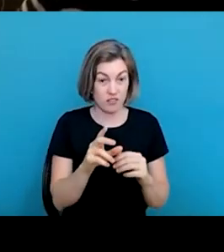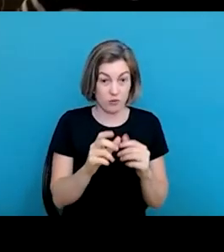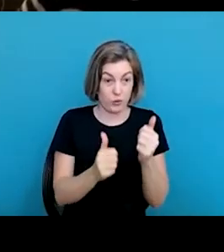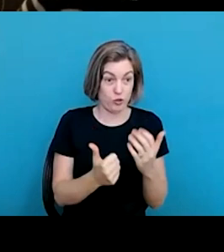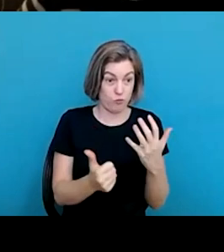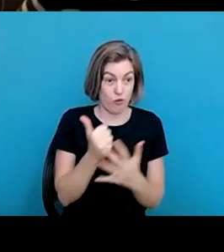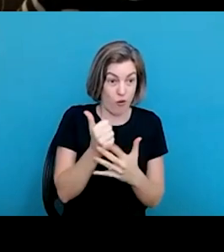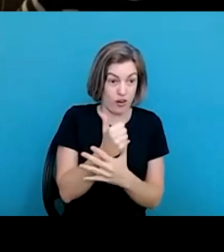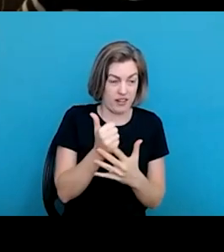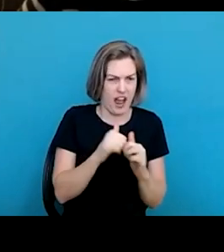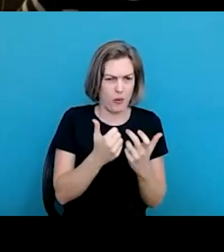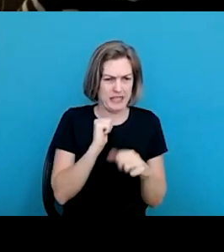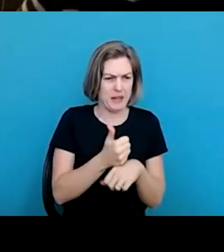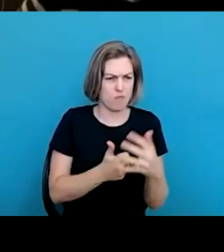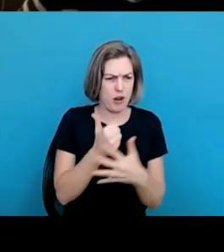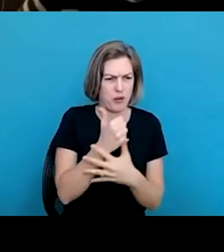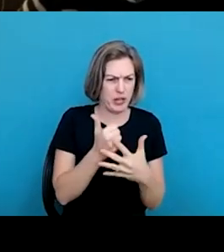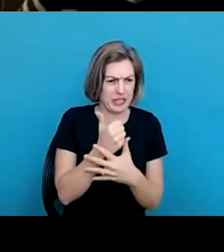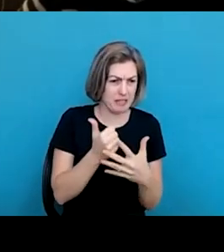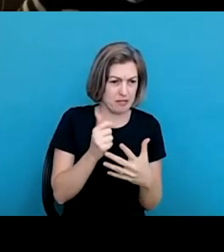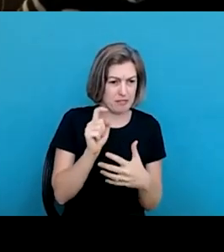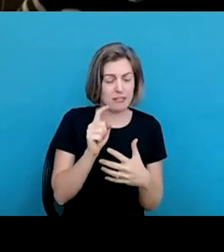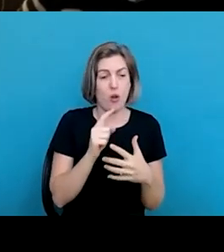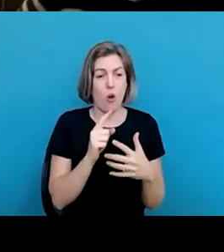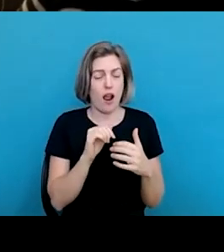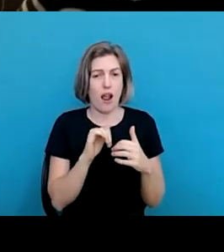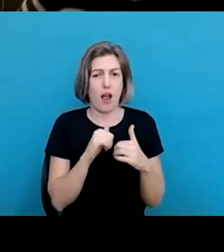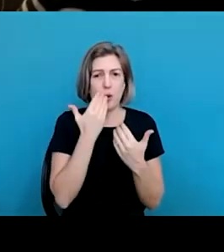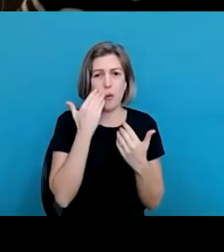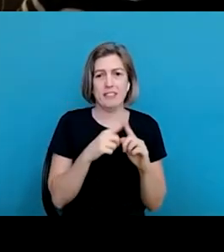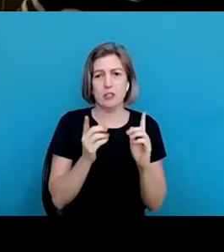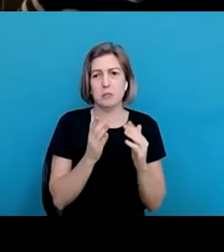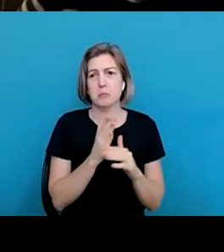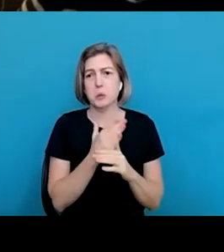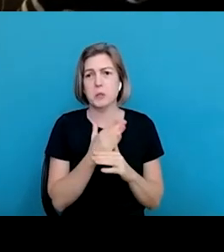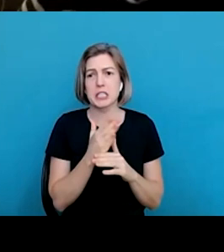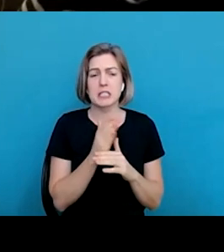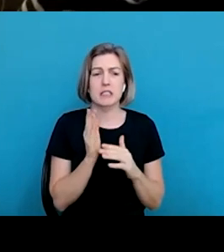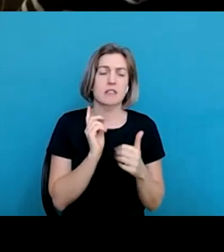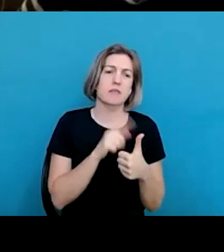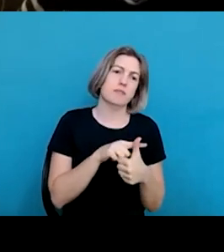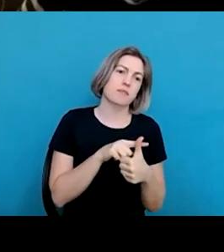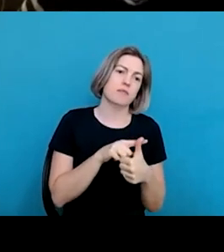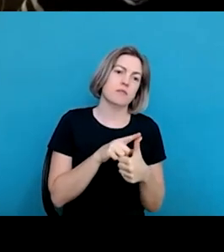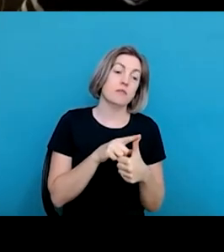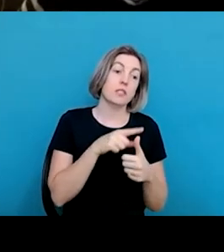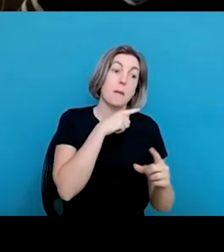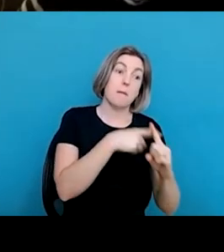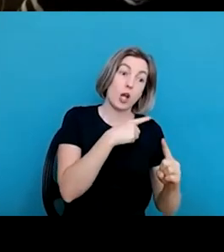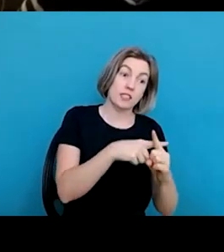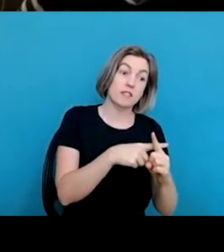How do we make the difference between this very positive power of these technologies